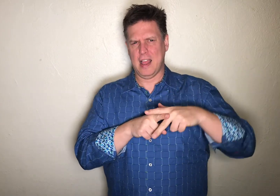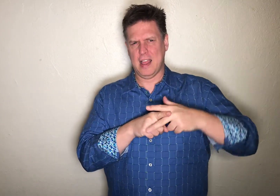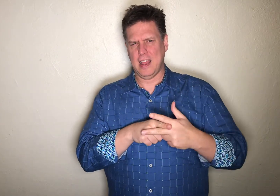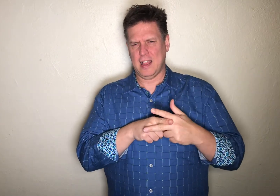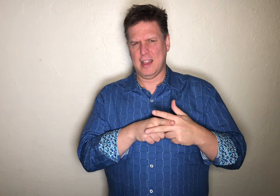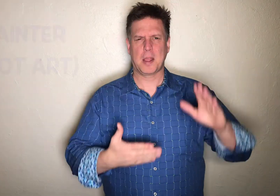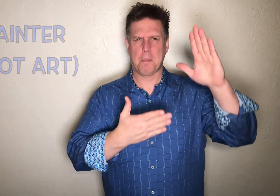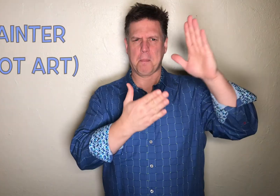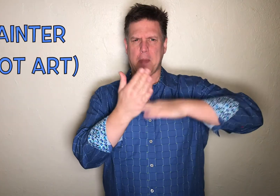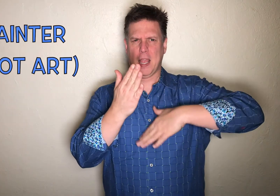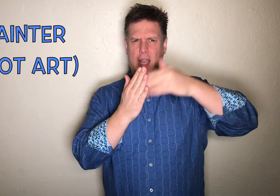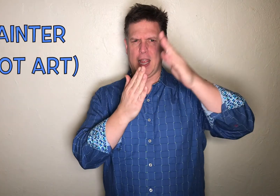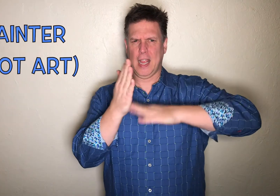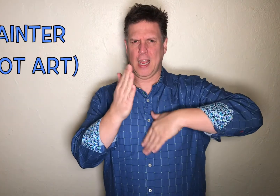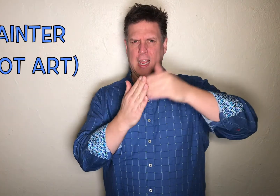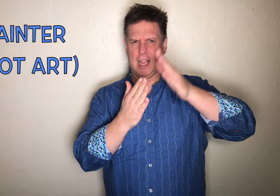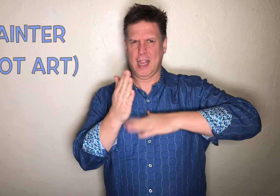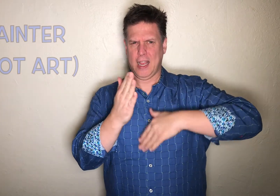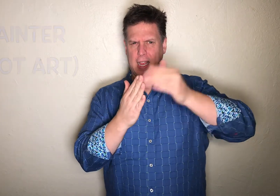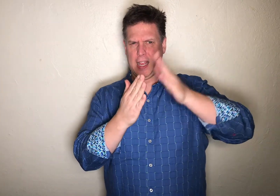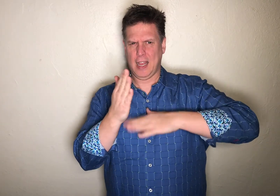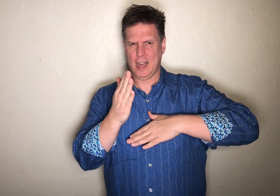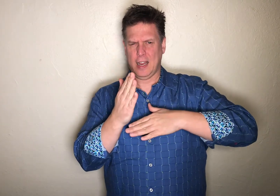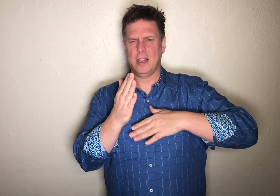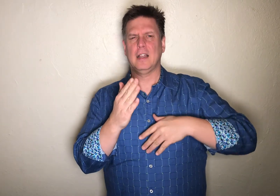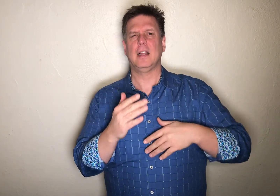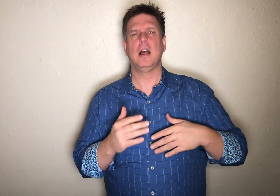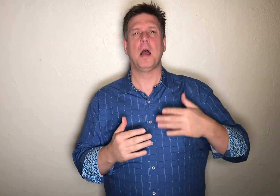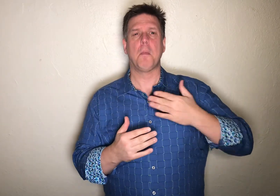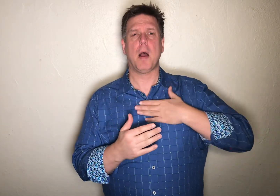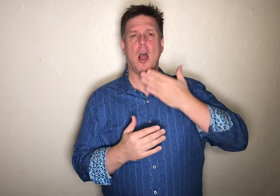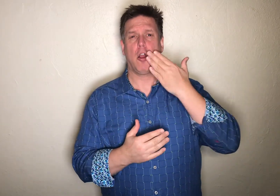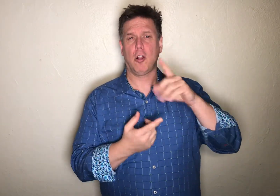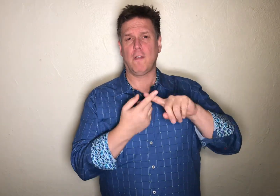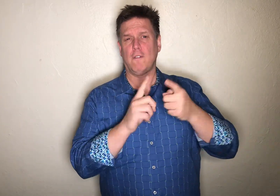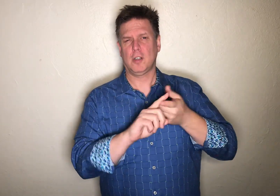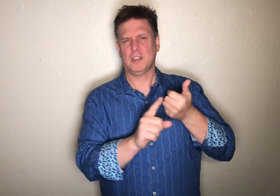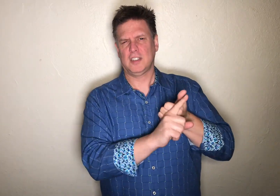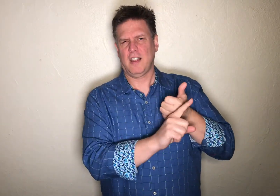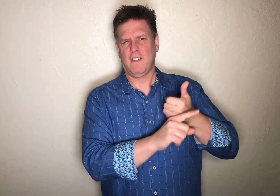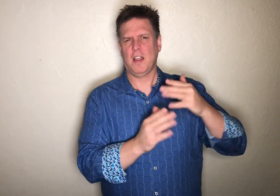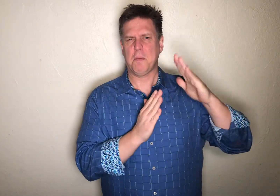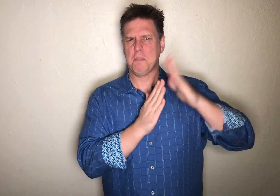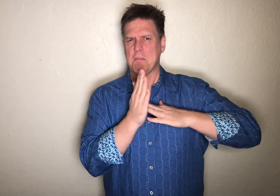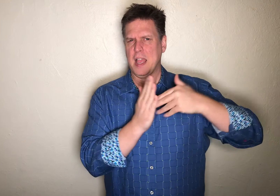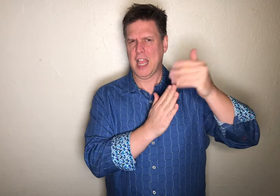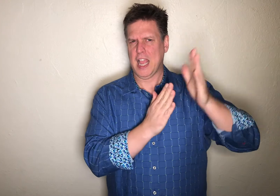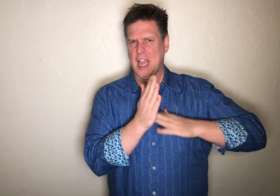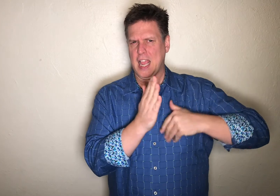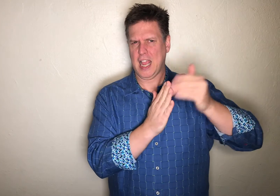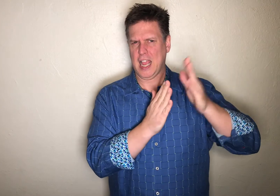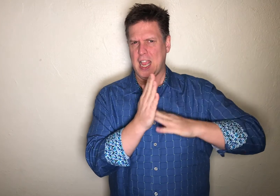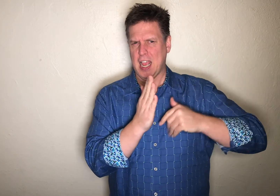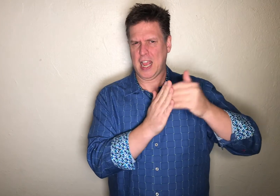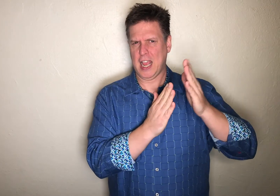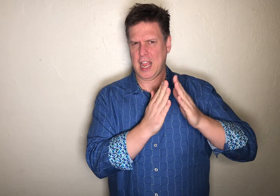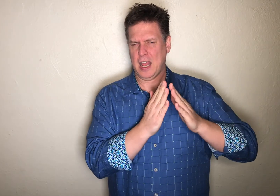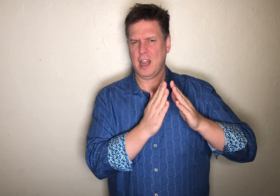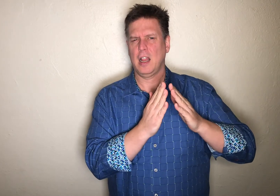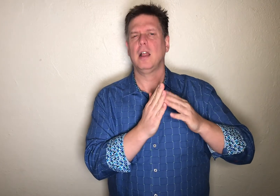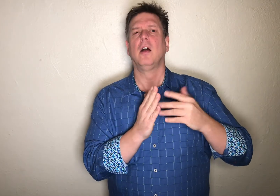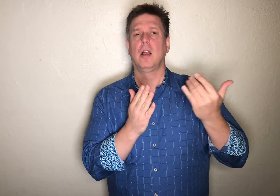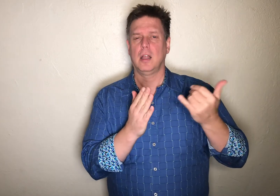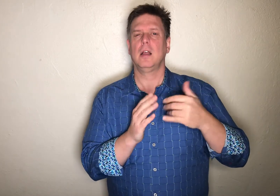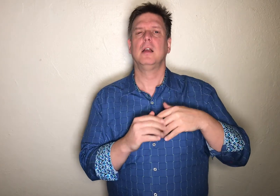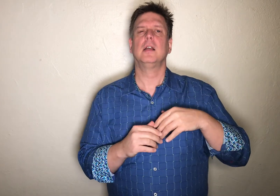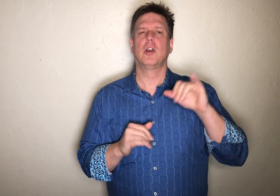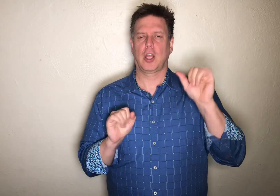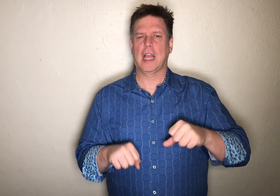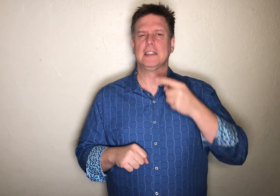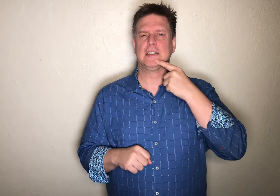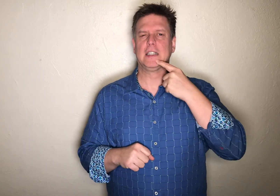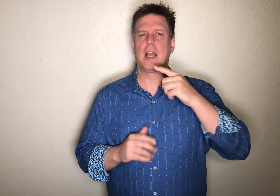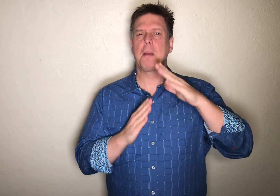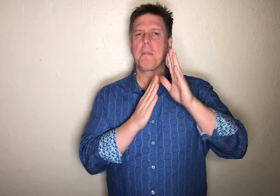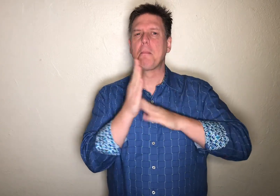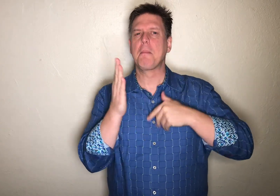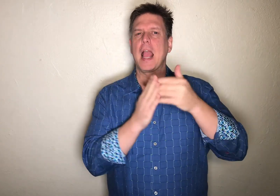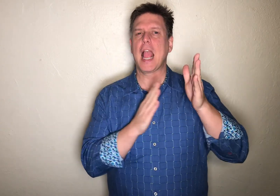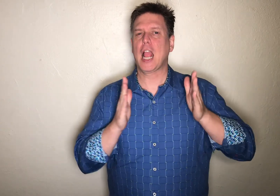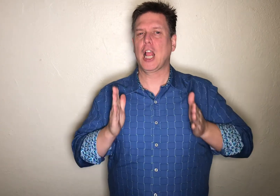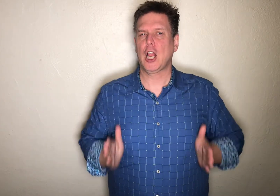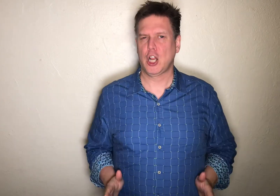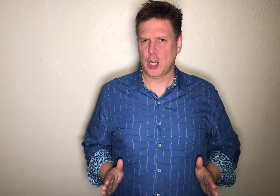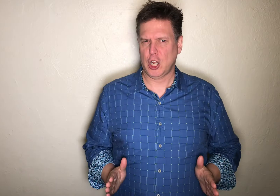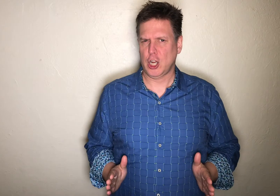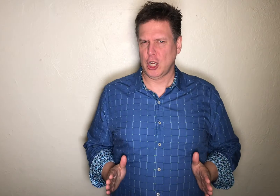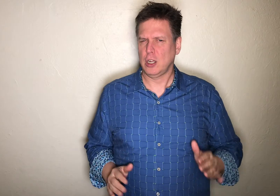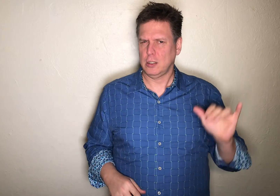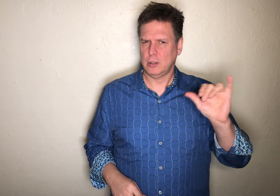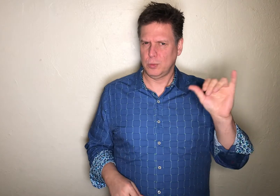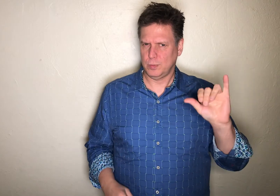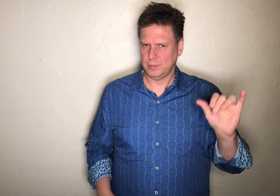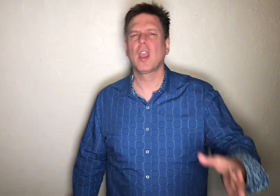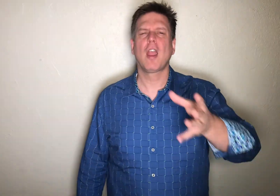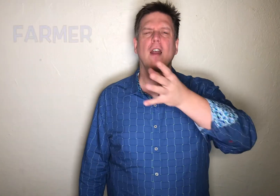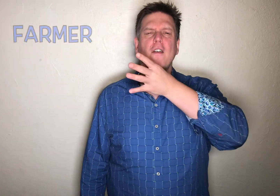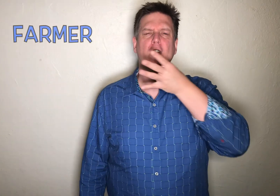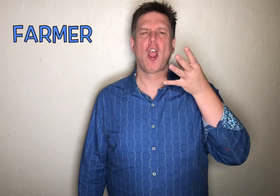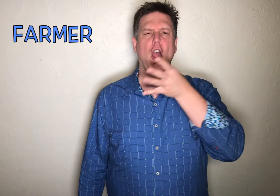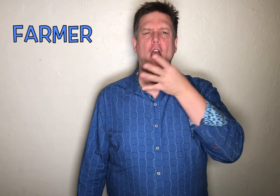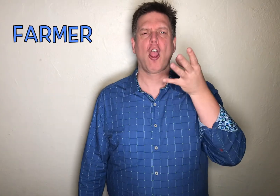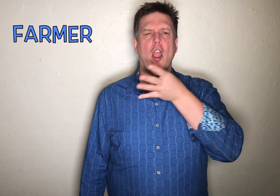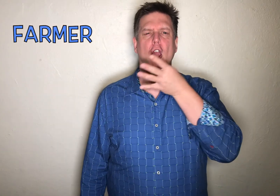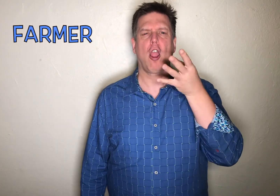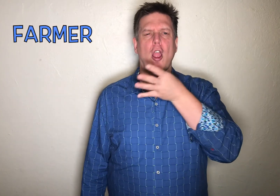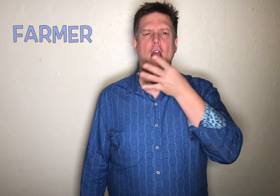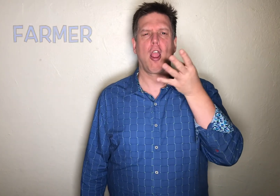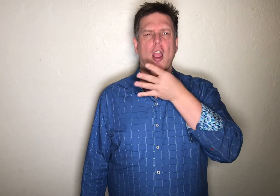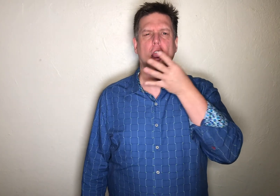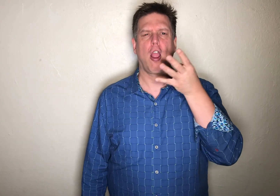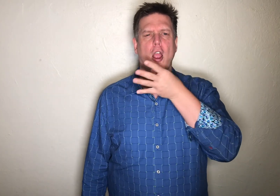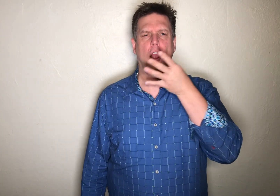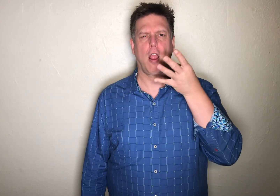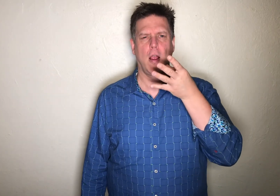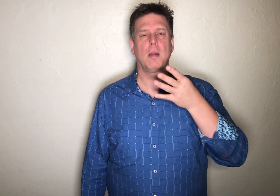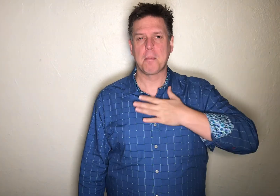mechanic my good friend is a painter you could say it like this as well and